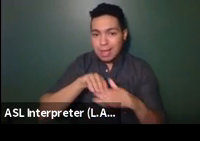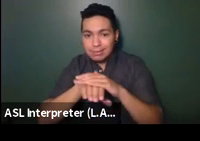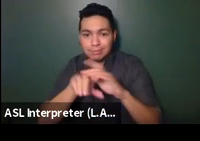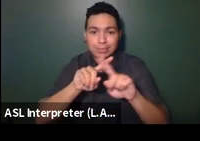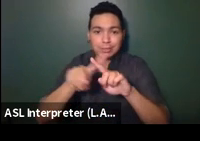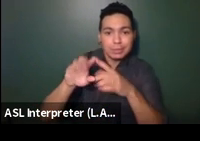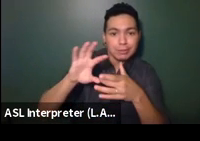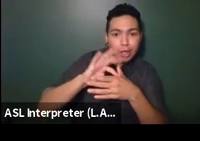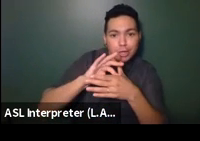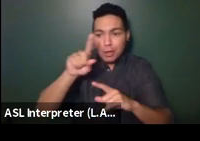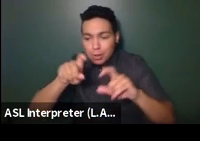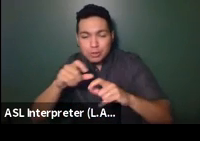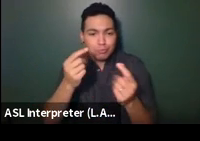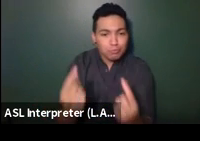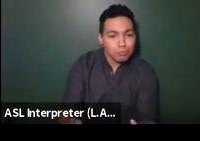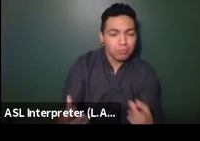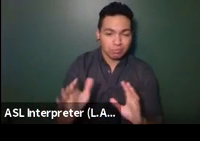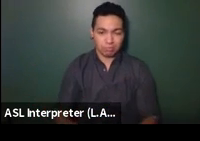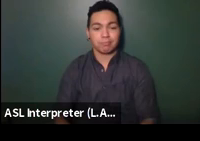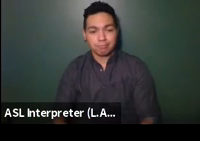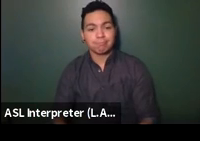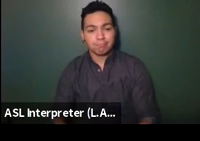ESD 189 - Amy Colburn: Alright, so let's just go ahead. We'll just create this question.